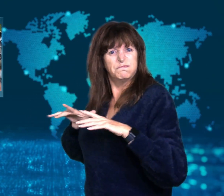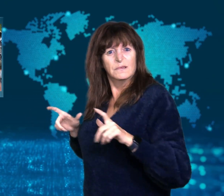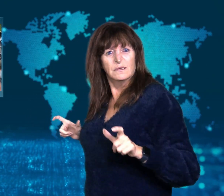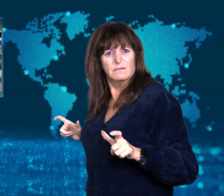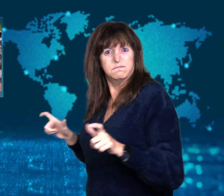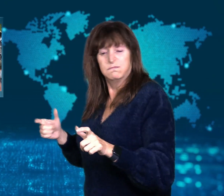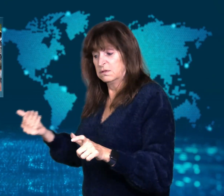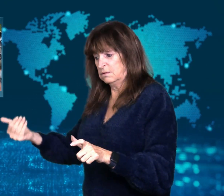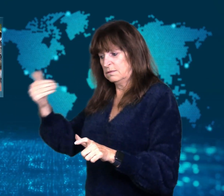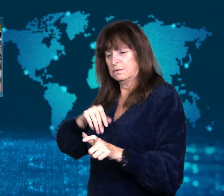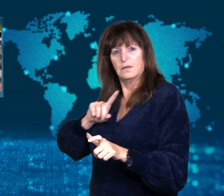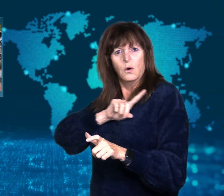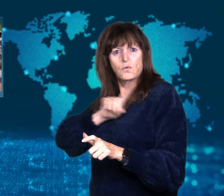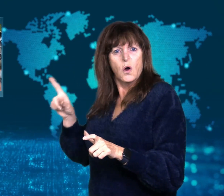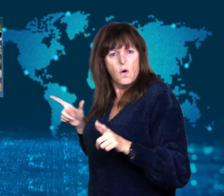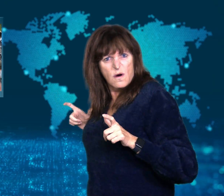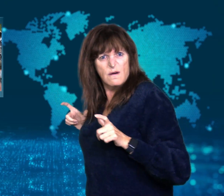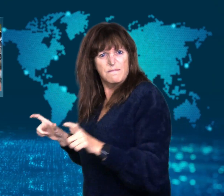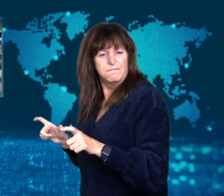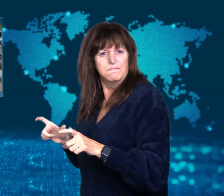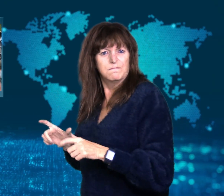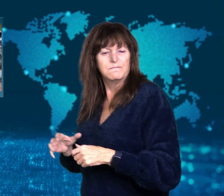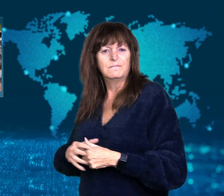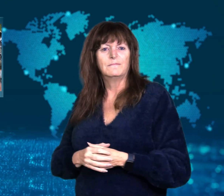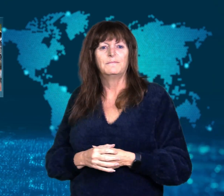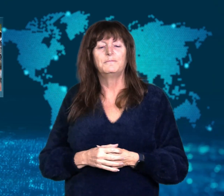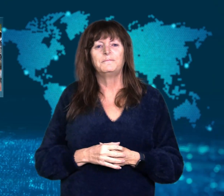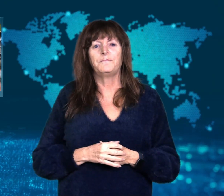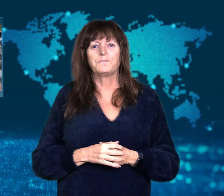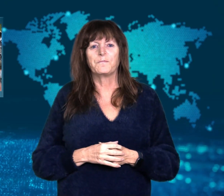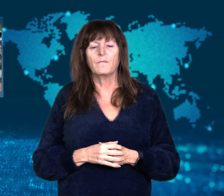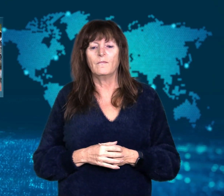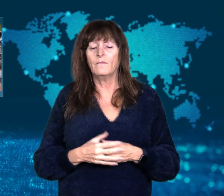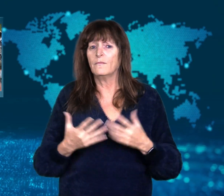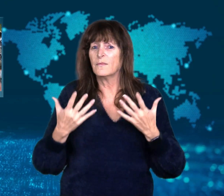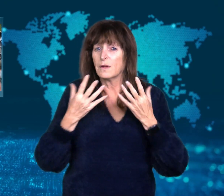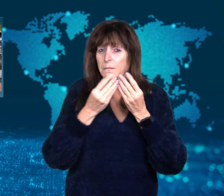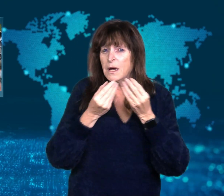are also refusing to let them enter Poland.